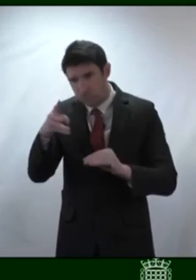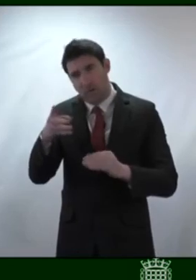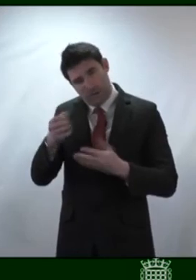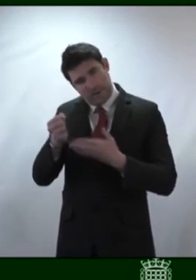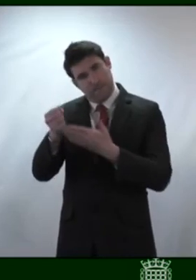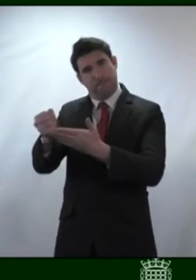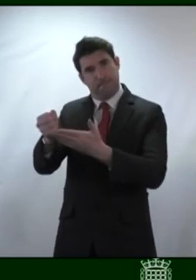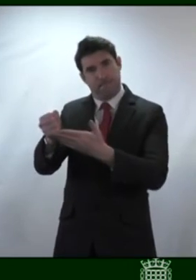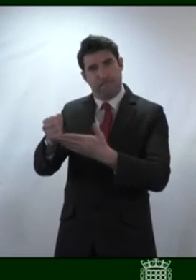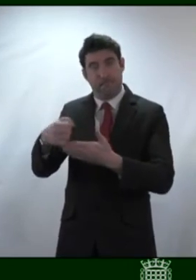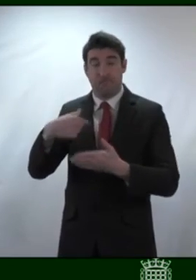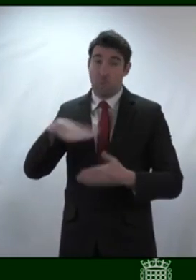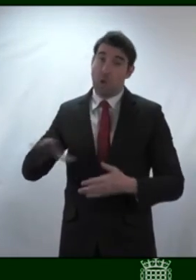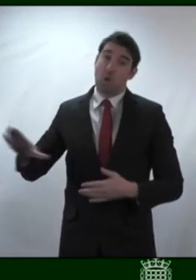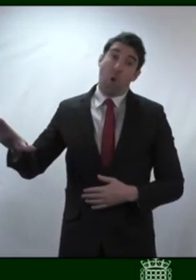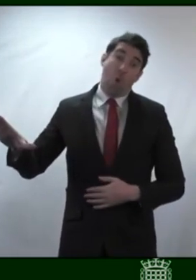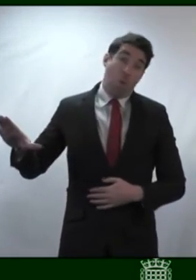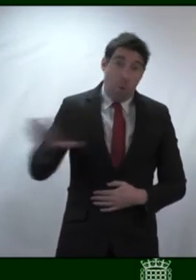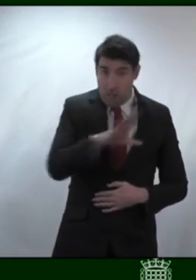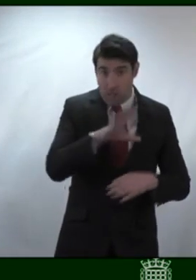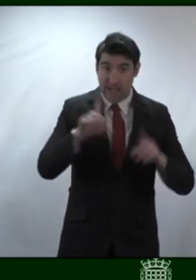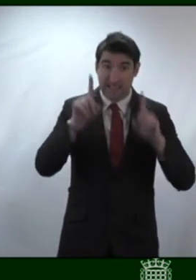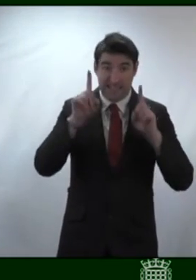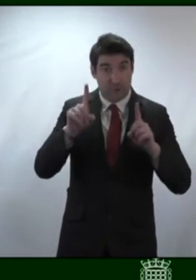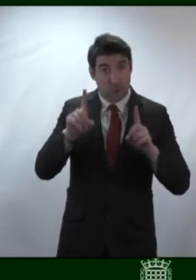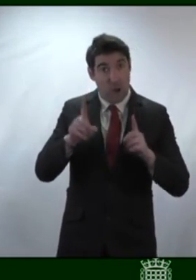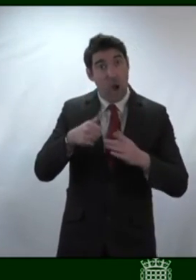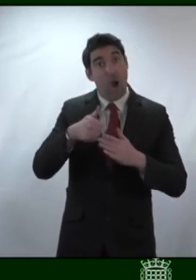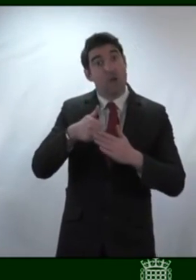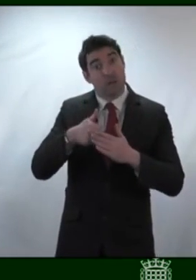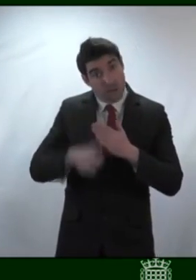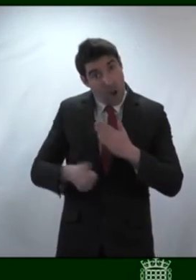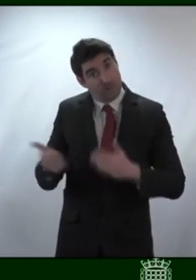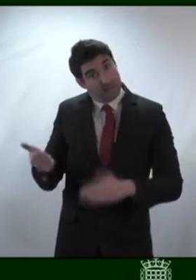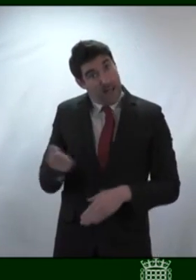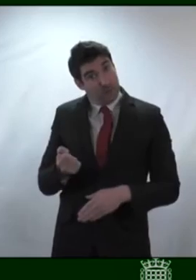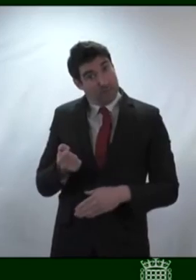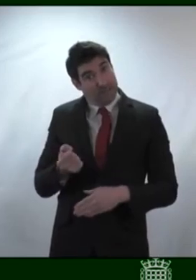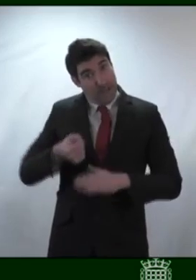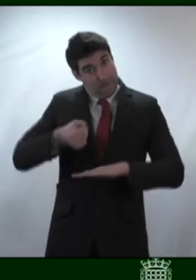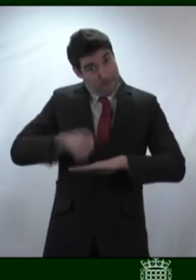every teacher a starting salary of £30,000. >> Liz Twist (Blaydon) (Lab)